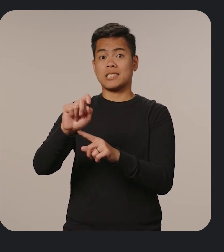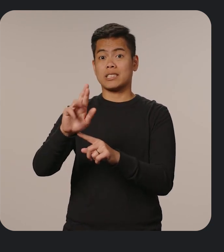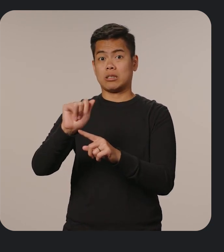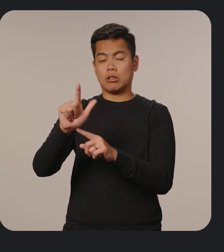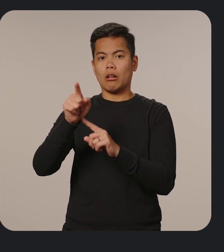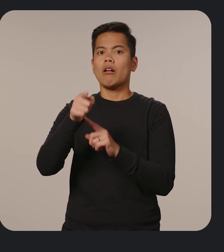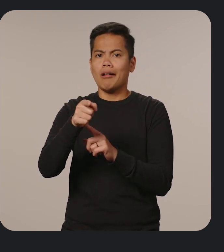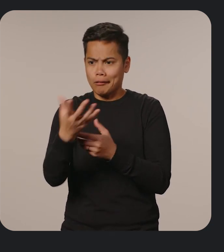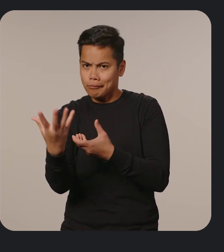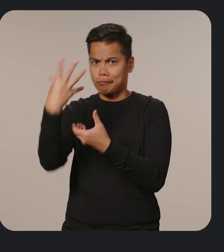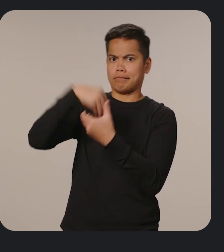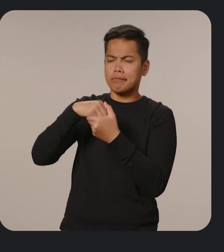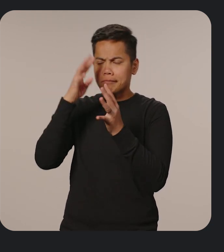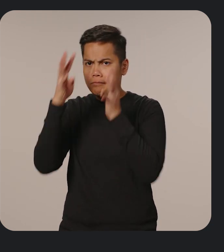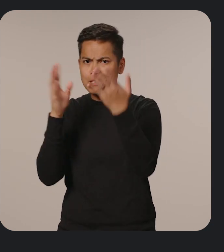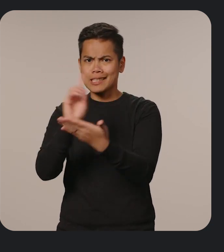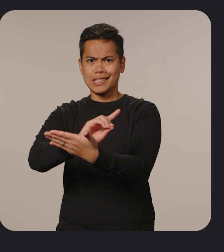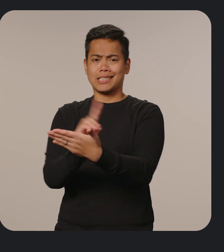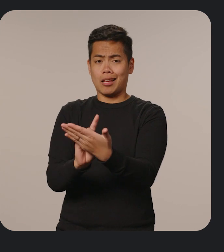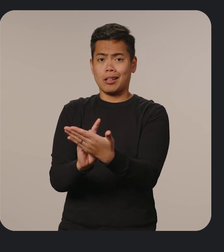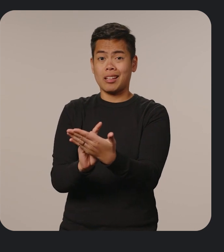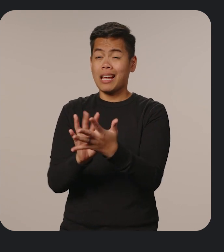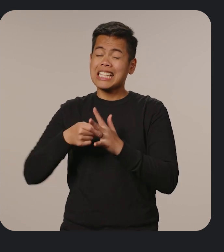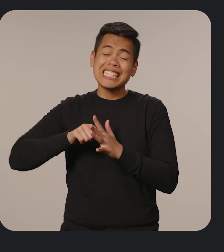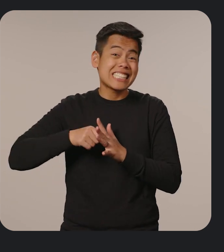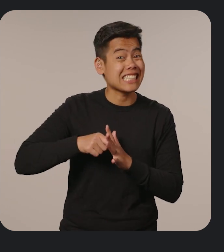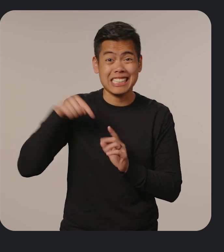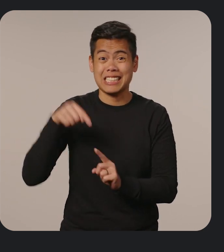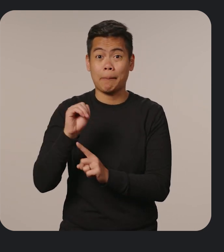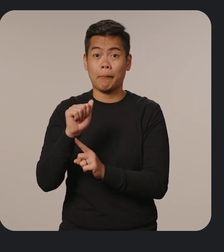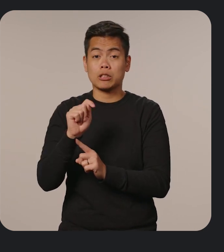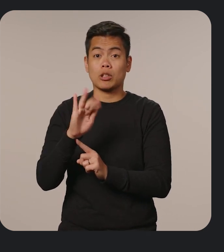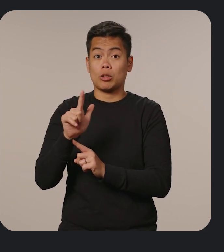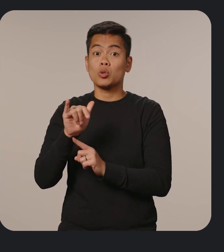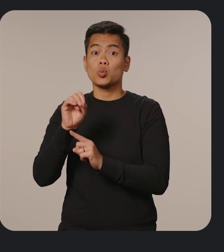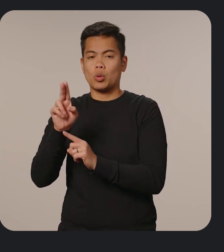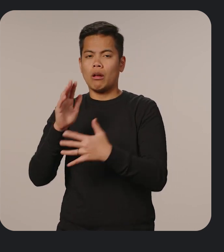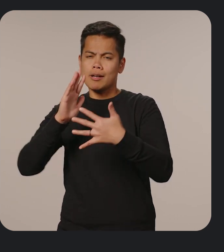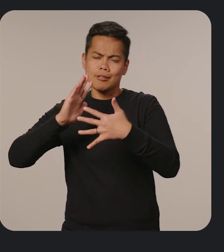individualized palettes based on their wallpaper choice. As app makers, you get it for free